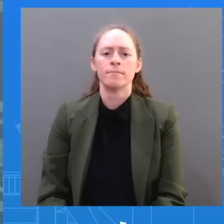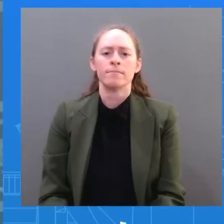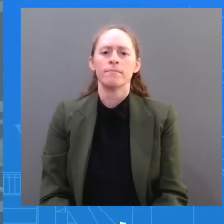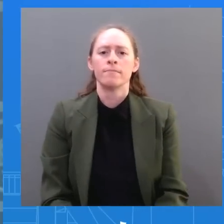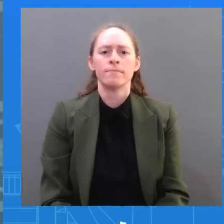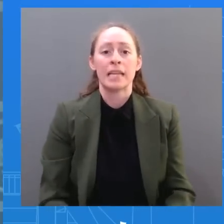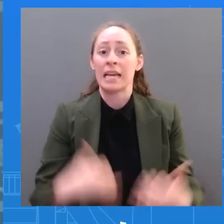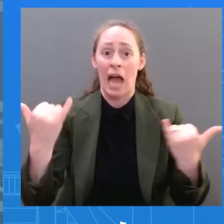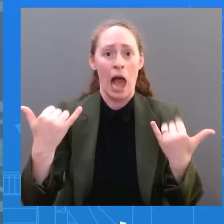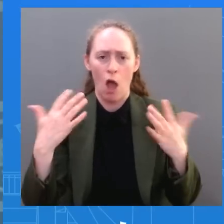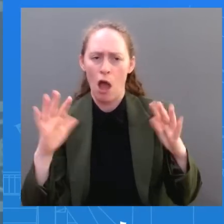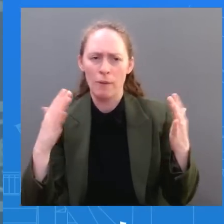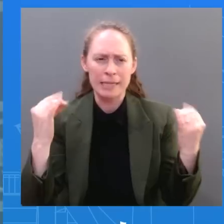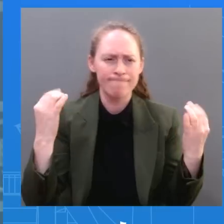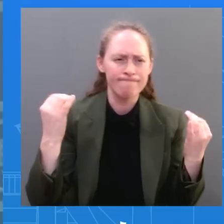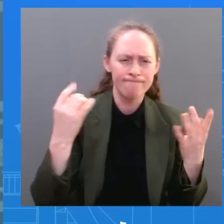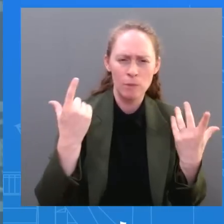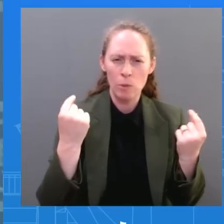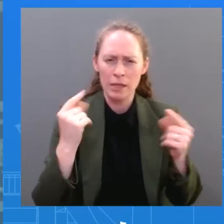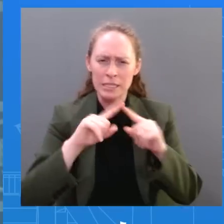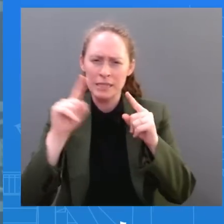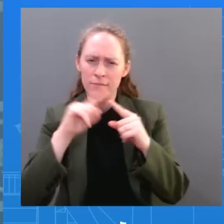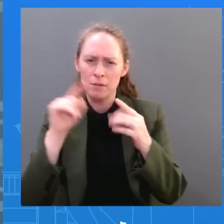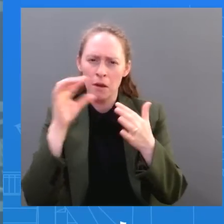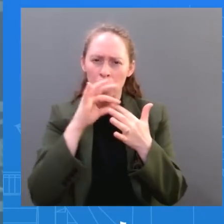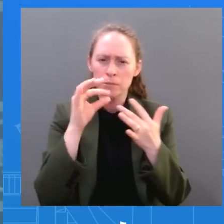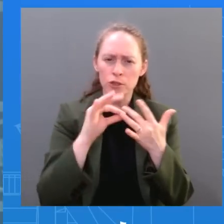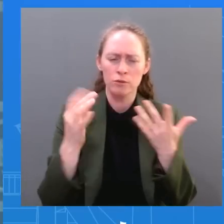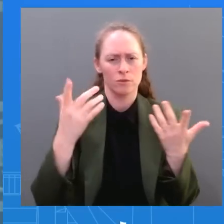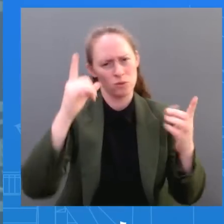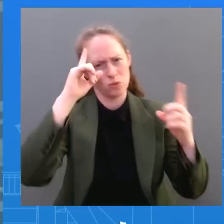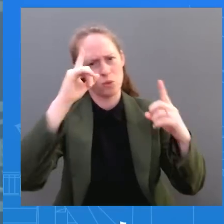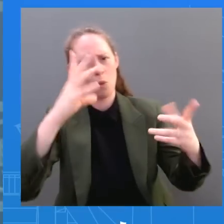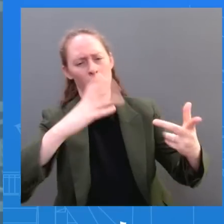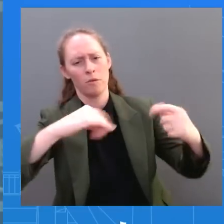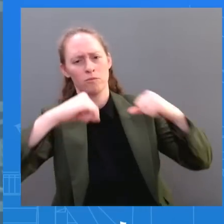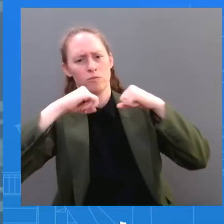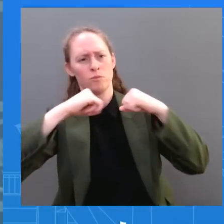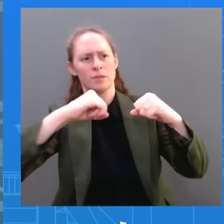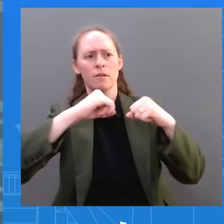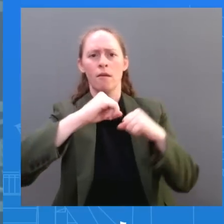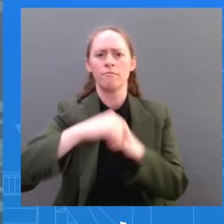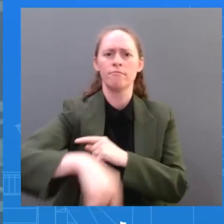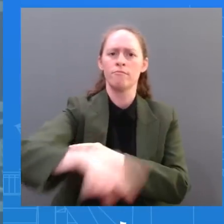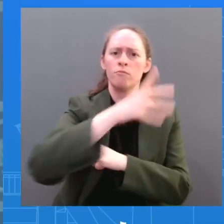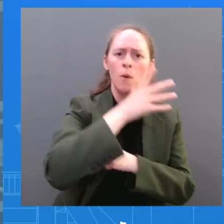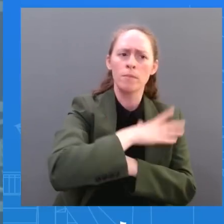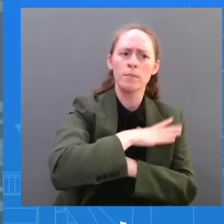and women's rights. So that still stands. That still is something that we are going to do. I don't have an executive order --